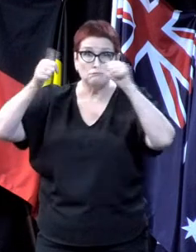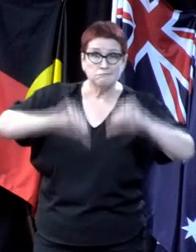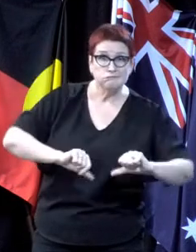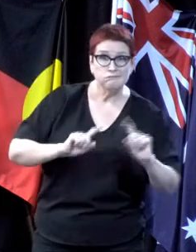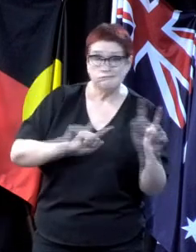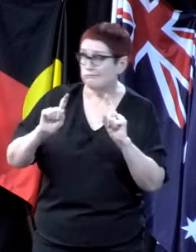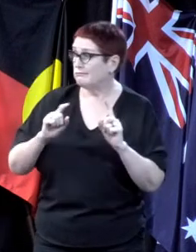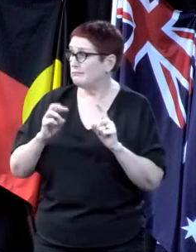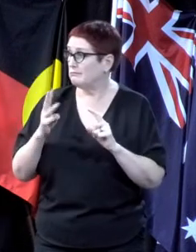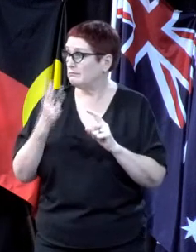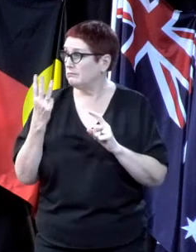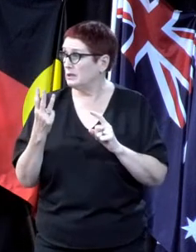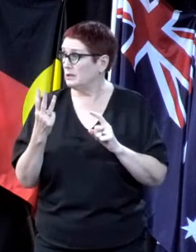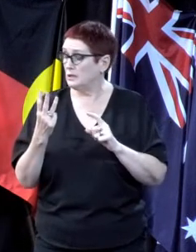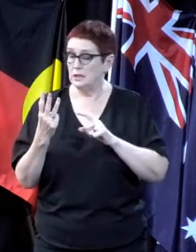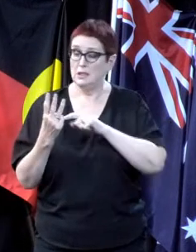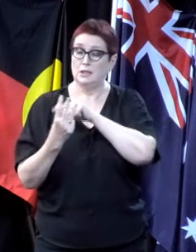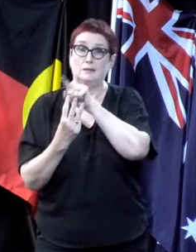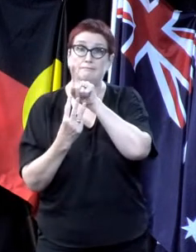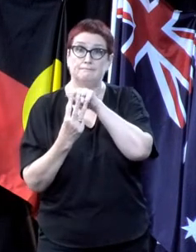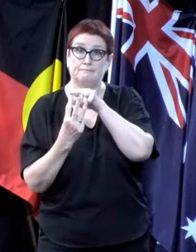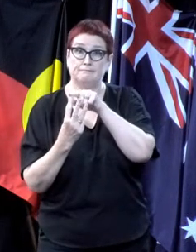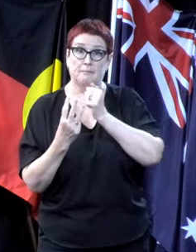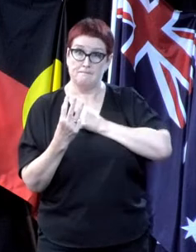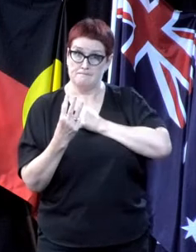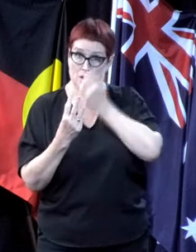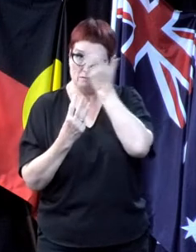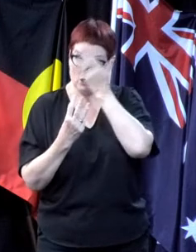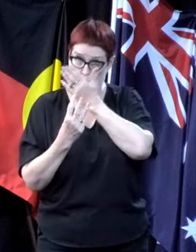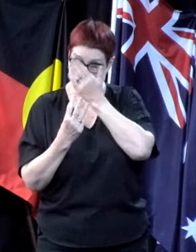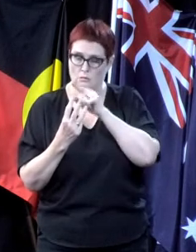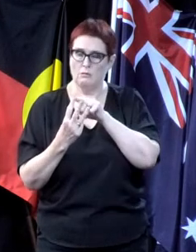Can I answer that? Of course. So, within my school, we have -